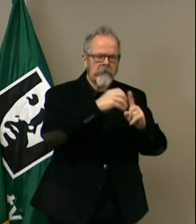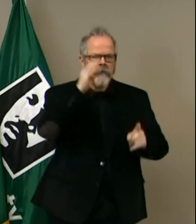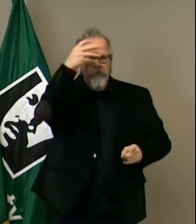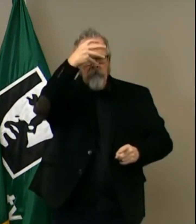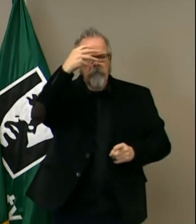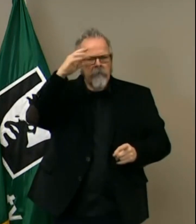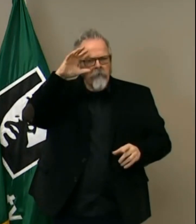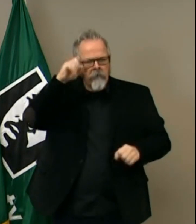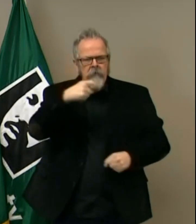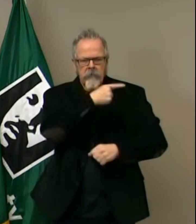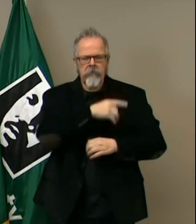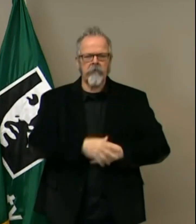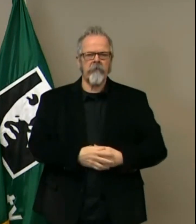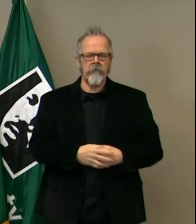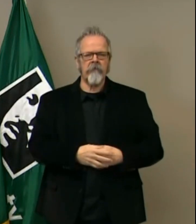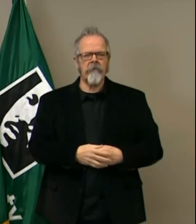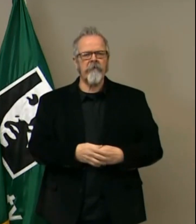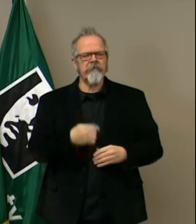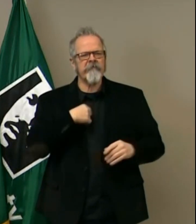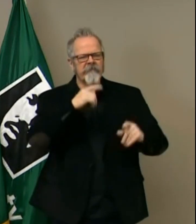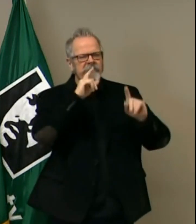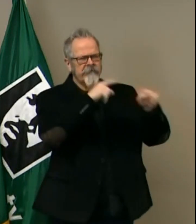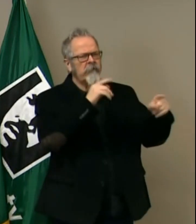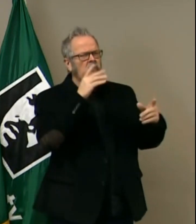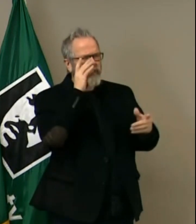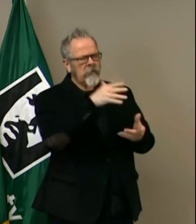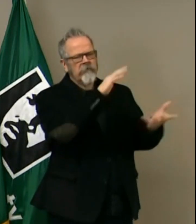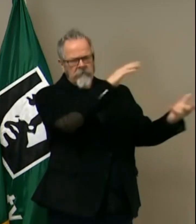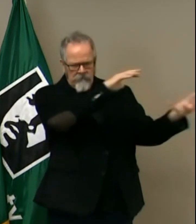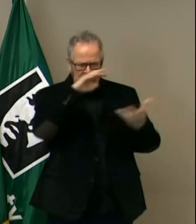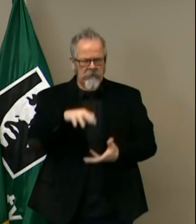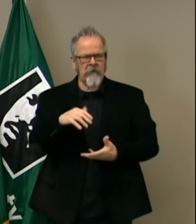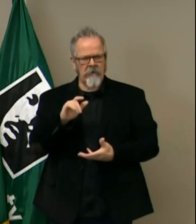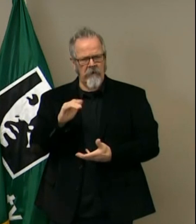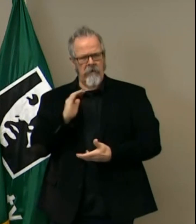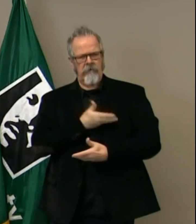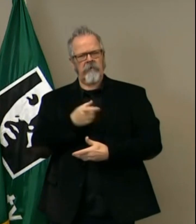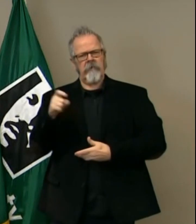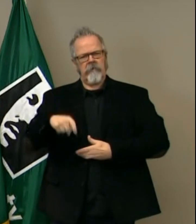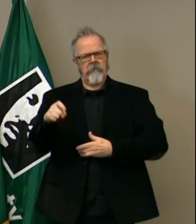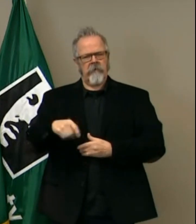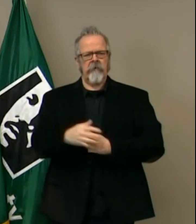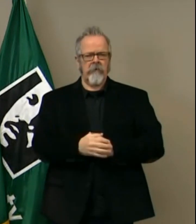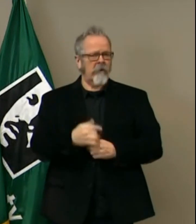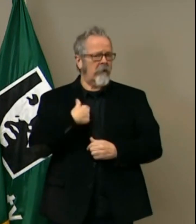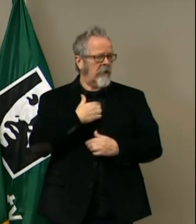possible so that was helpful discussion and I appreciate it so here's here's